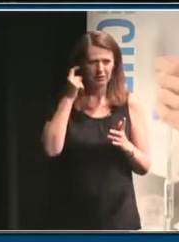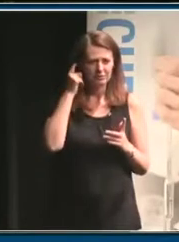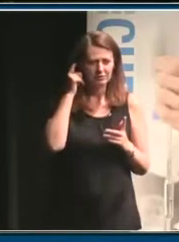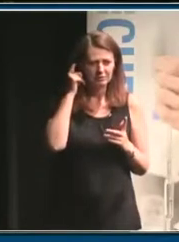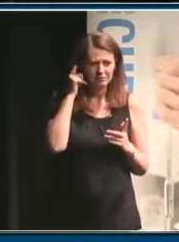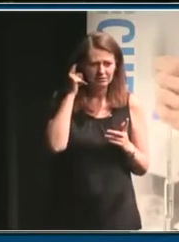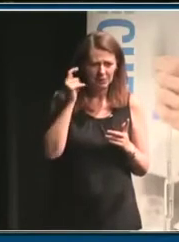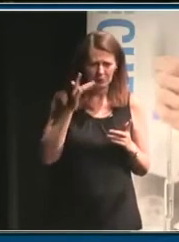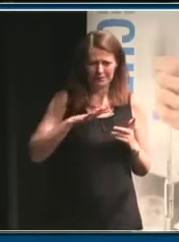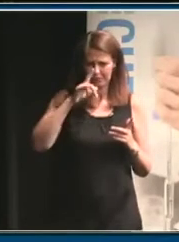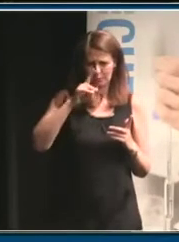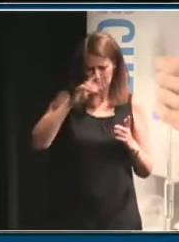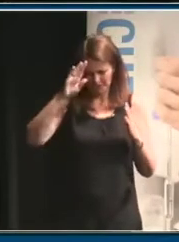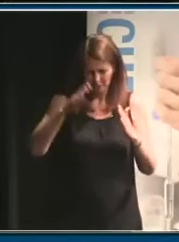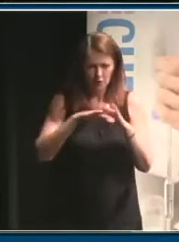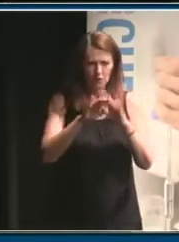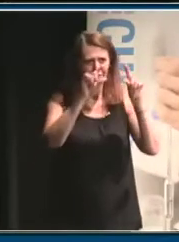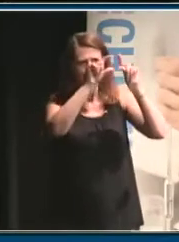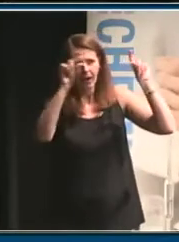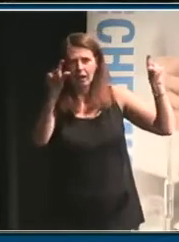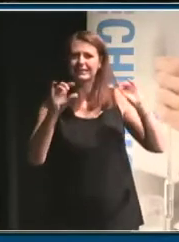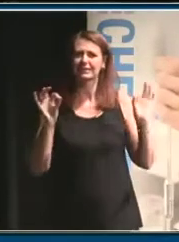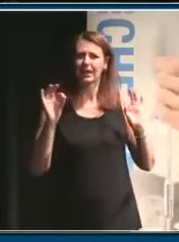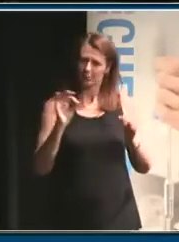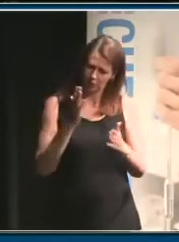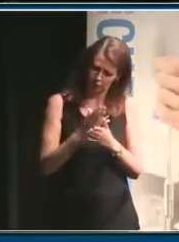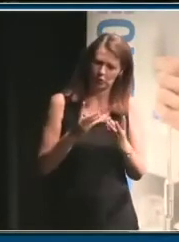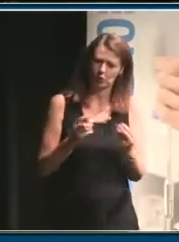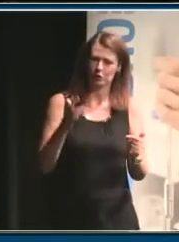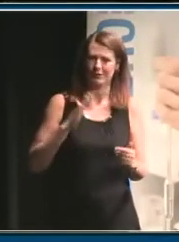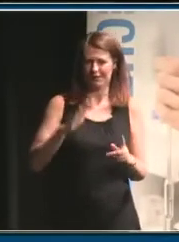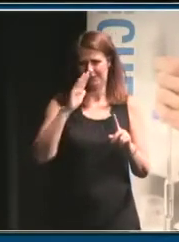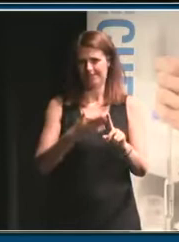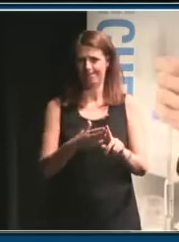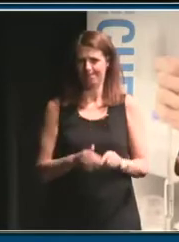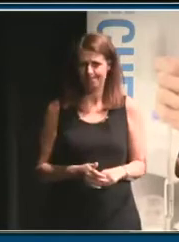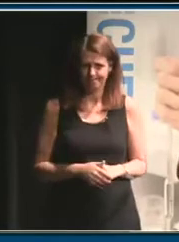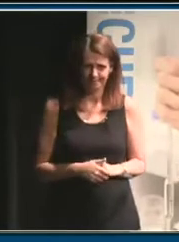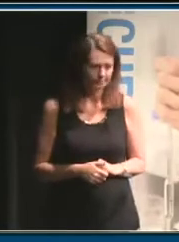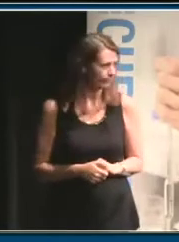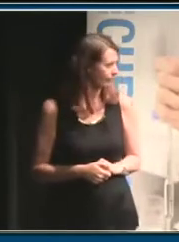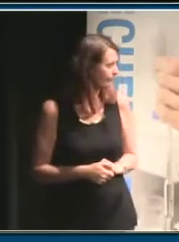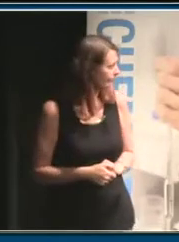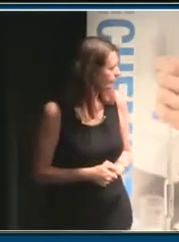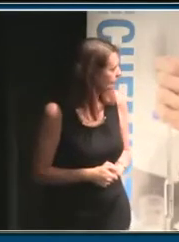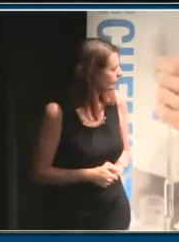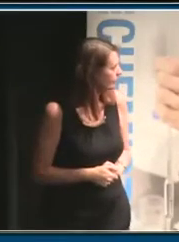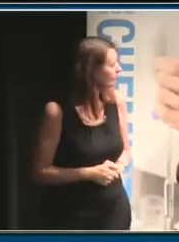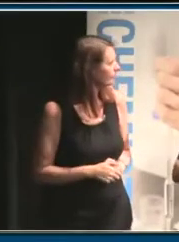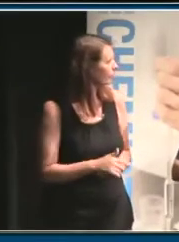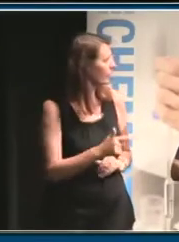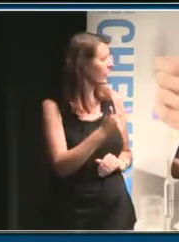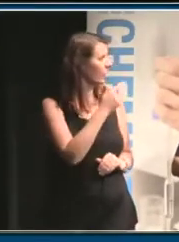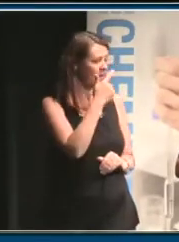not the headlines but the actual solutions. So had the luckiest thing I met Jim Babcock.